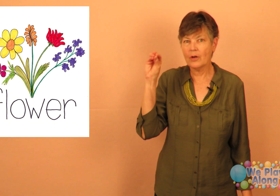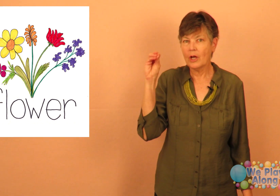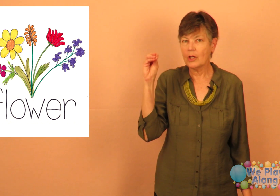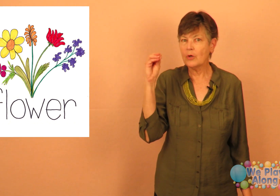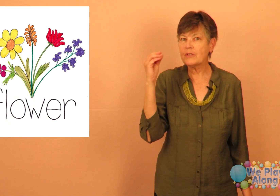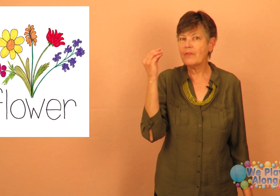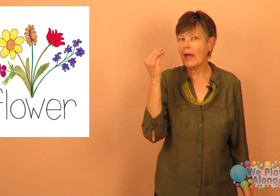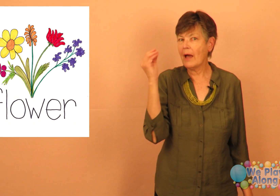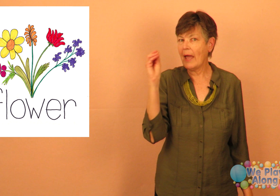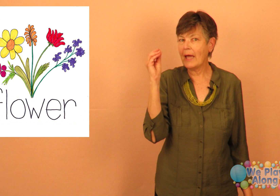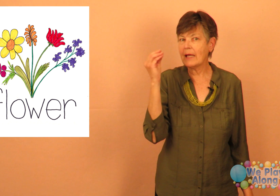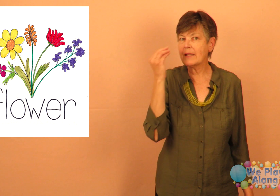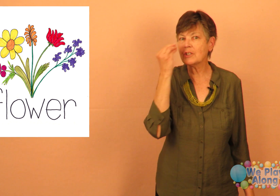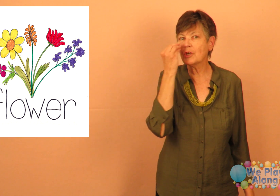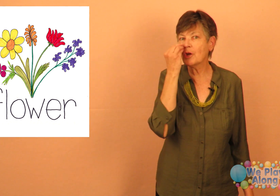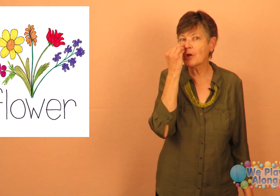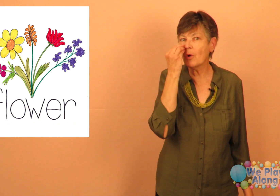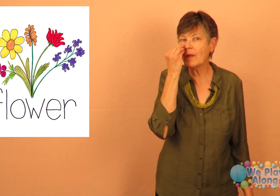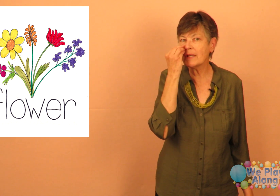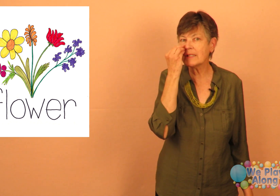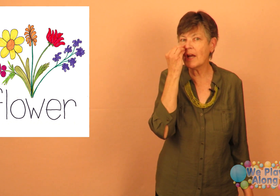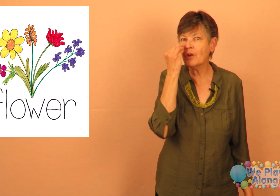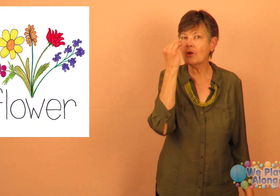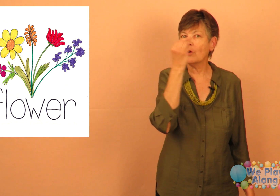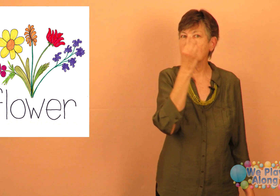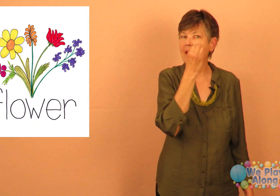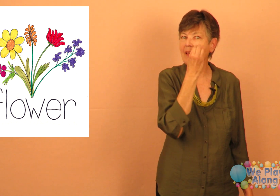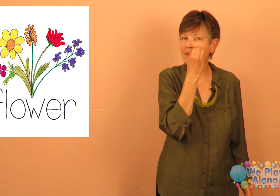clothes hand like this and you're gonna go on this side of your nose and then